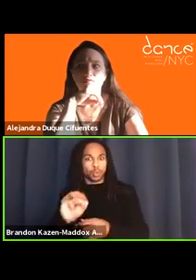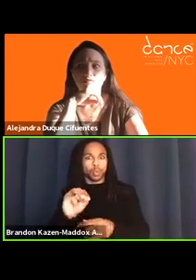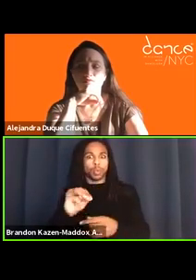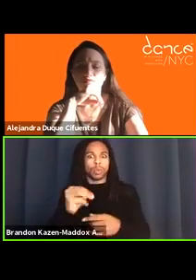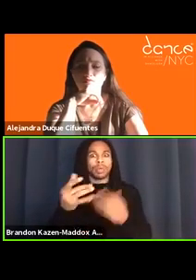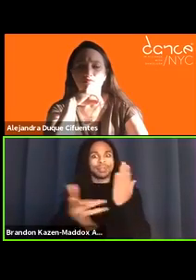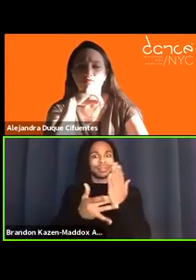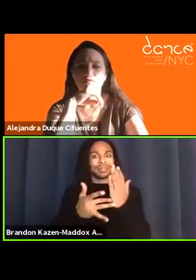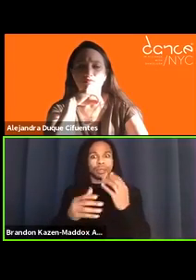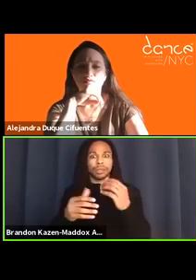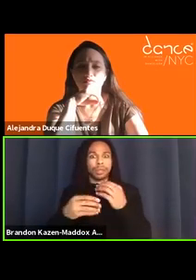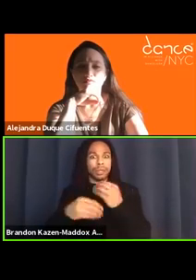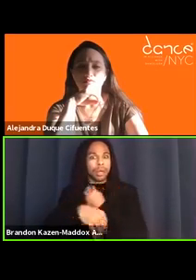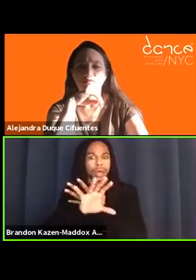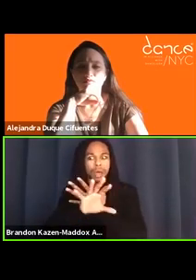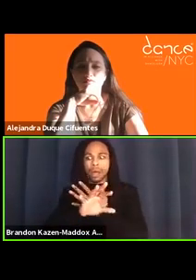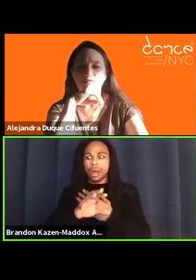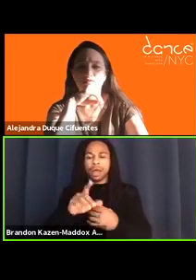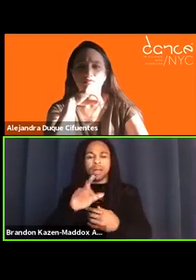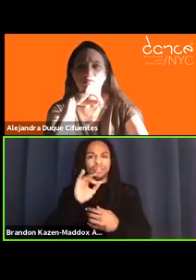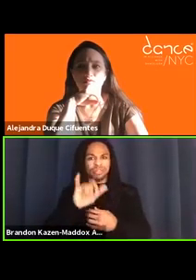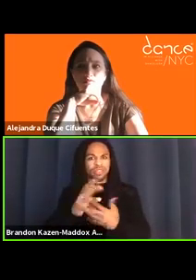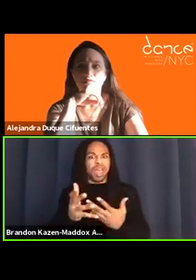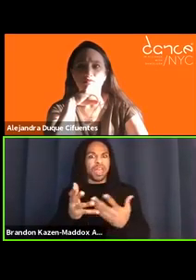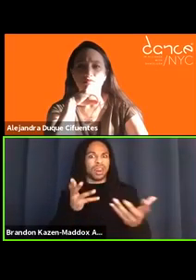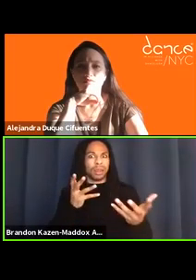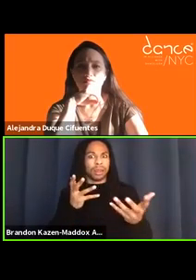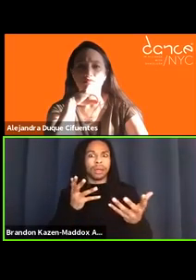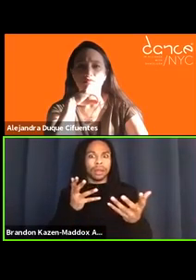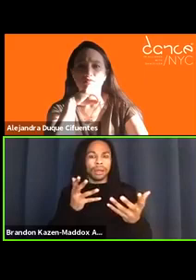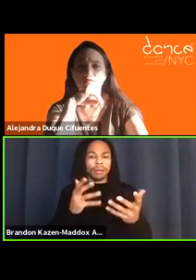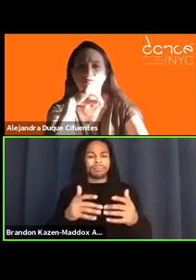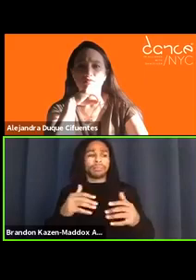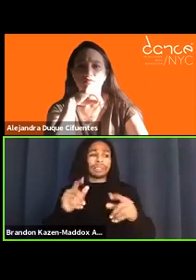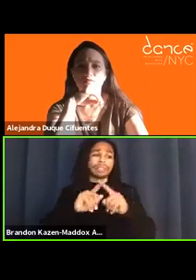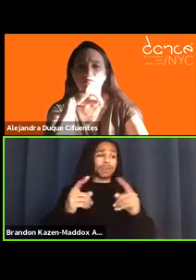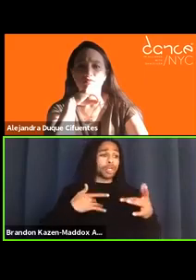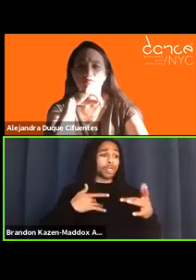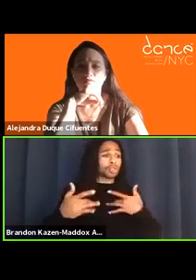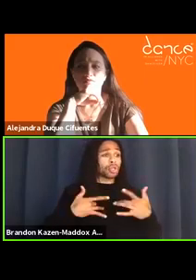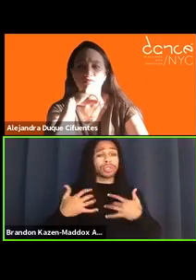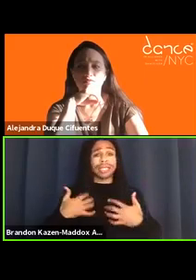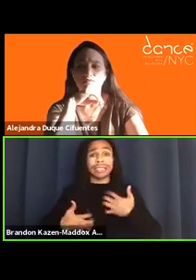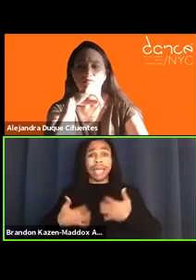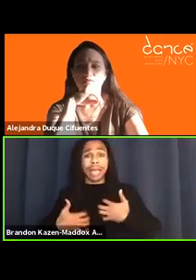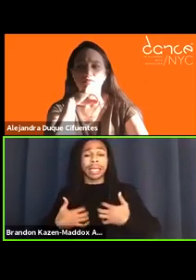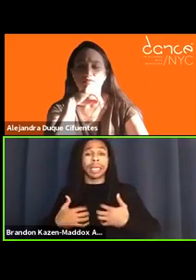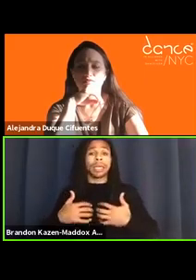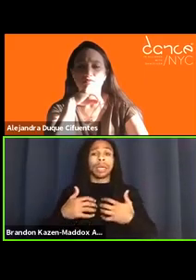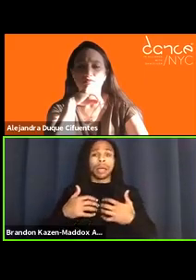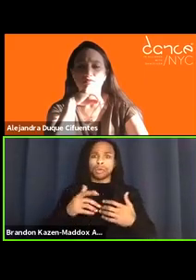As we switch to online and virtual work, it was really important to stay connected to